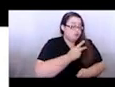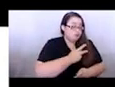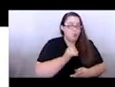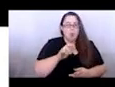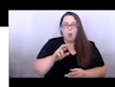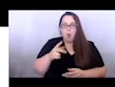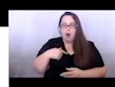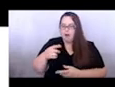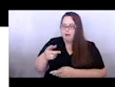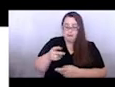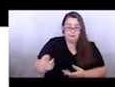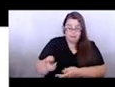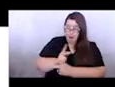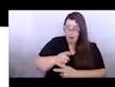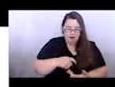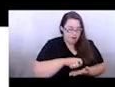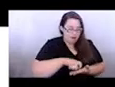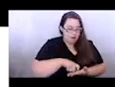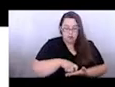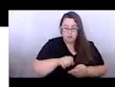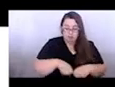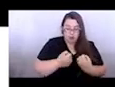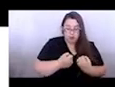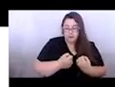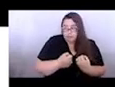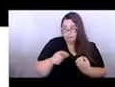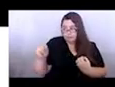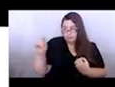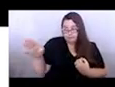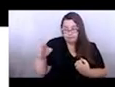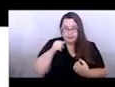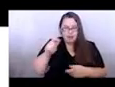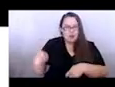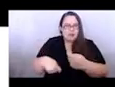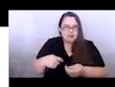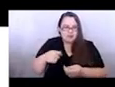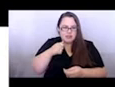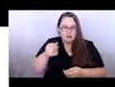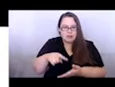And examples of time boundary violations. So that could be asking someone to stay late at work